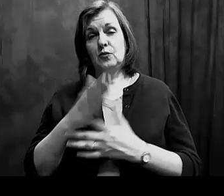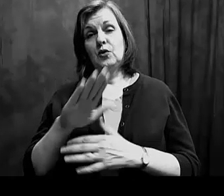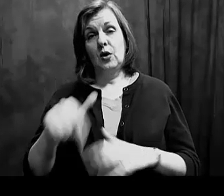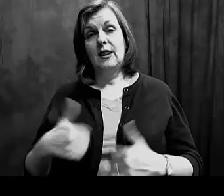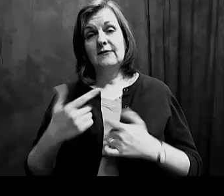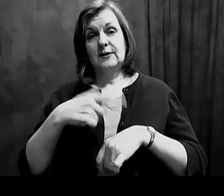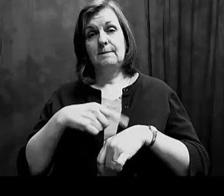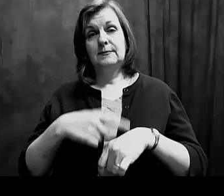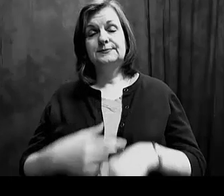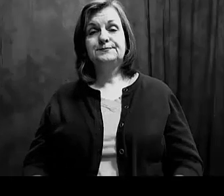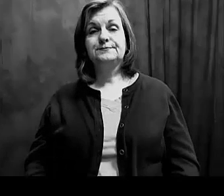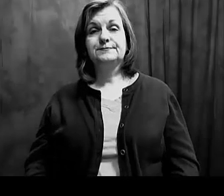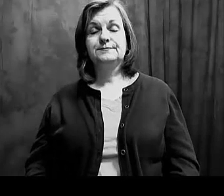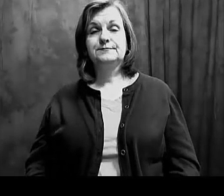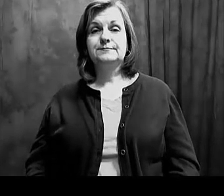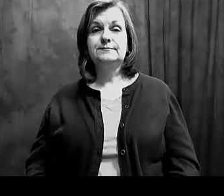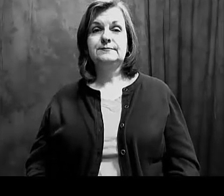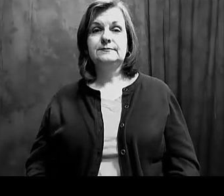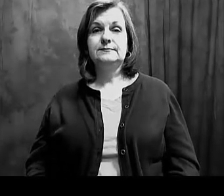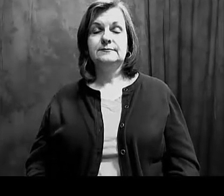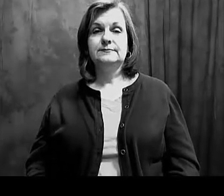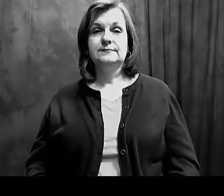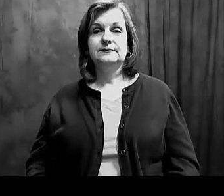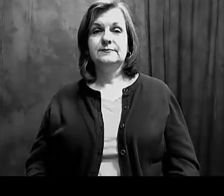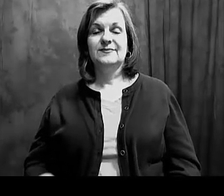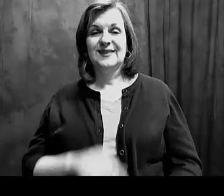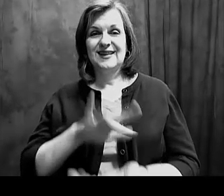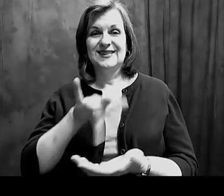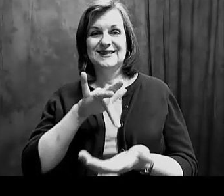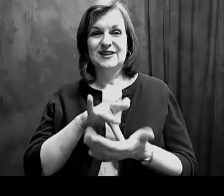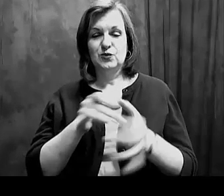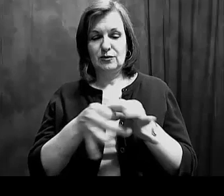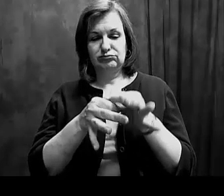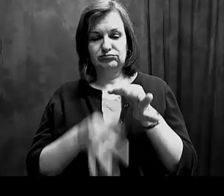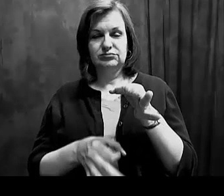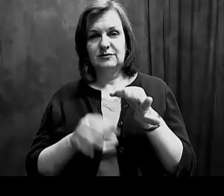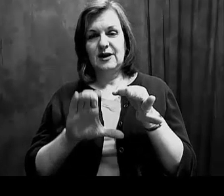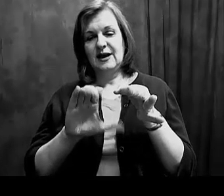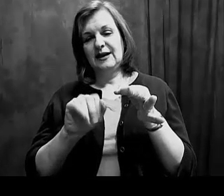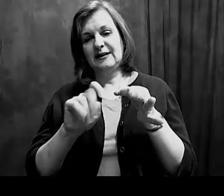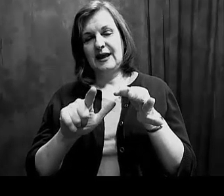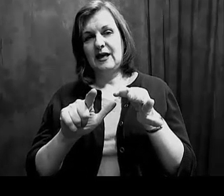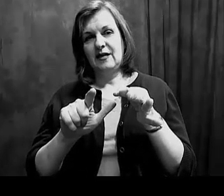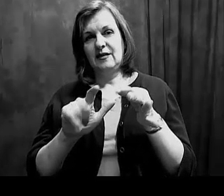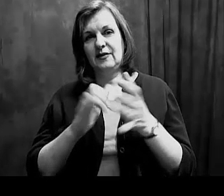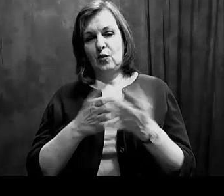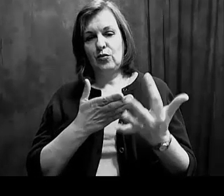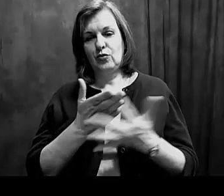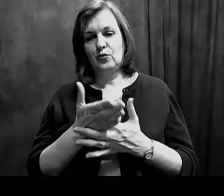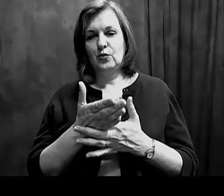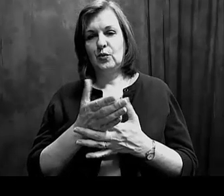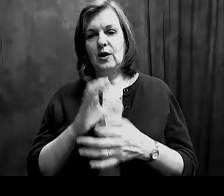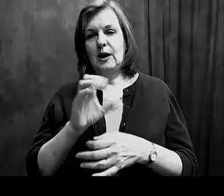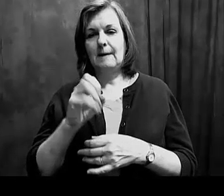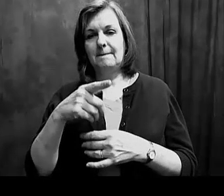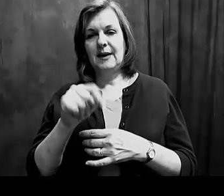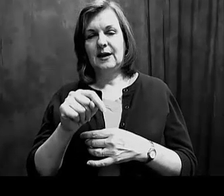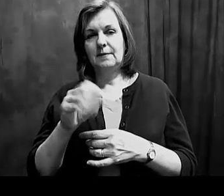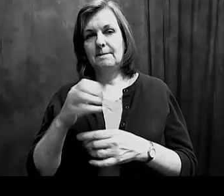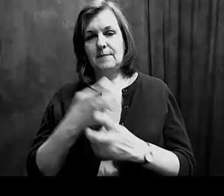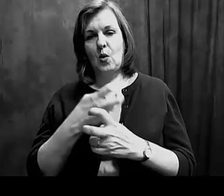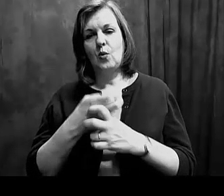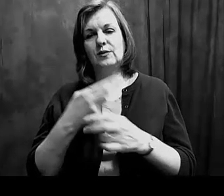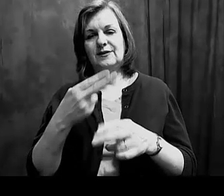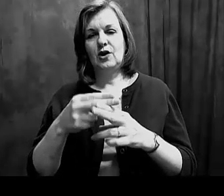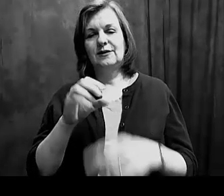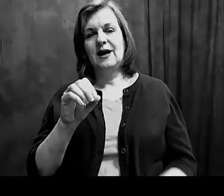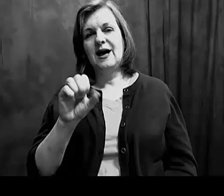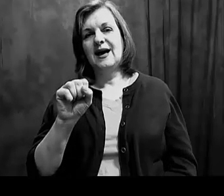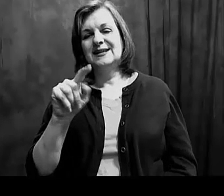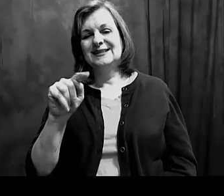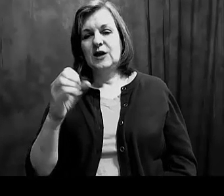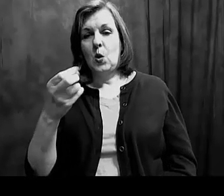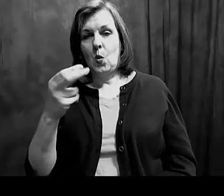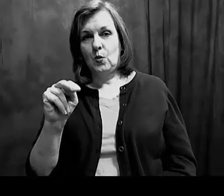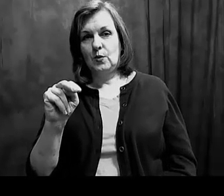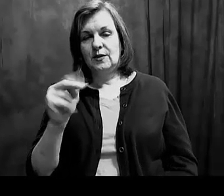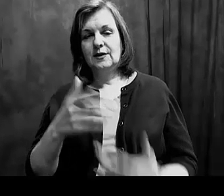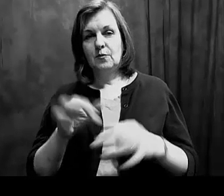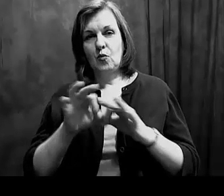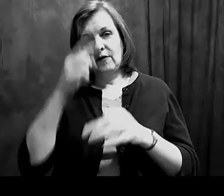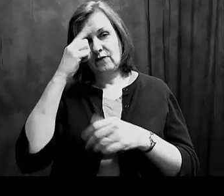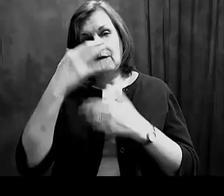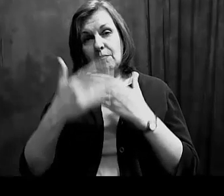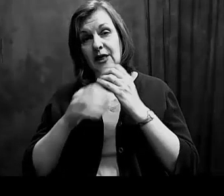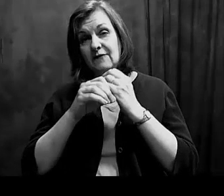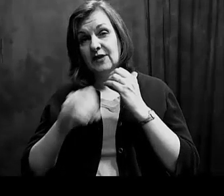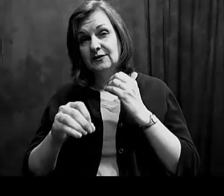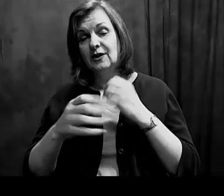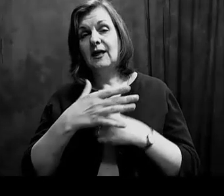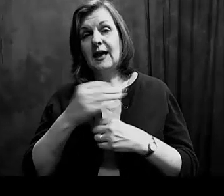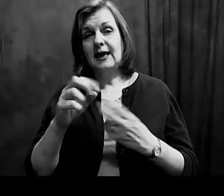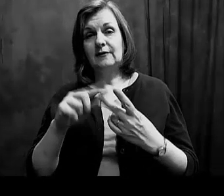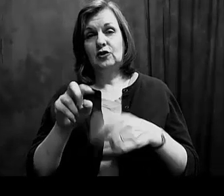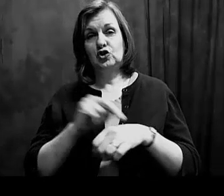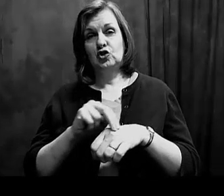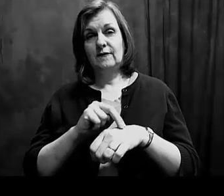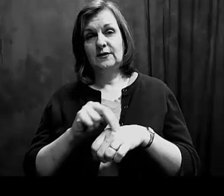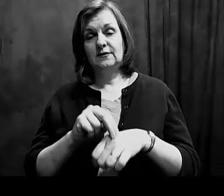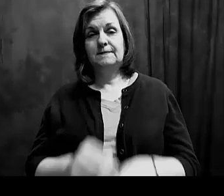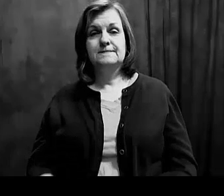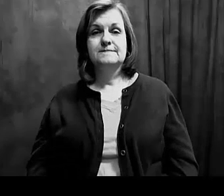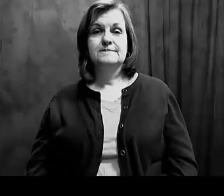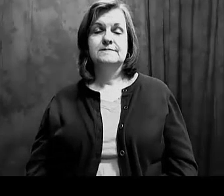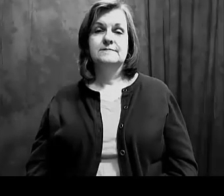the central canal or the osteon that's actually going to run and through compact bone is important for blood vessels and nerves